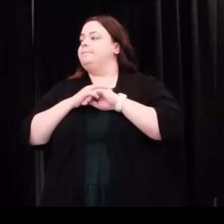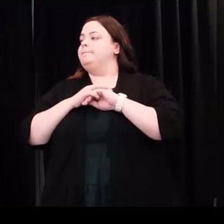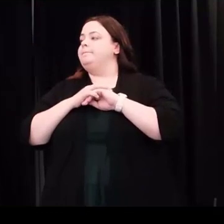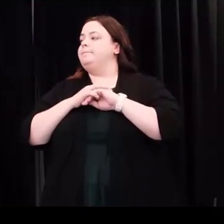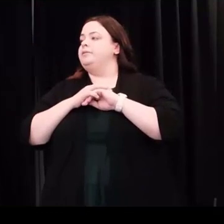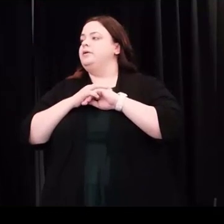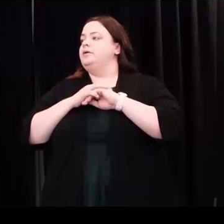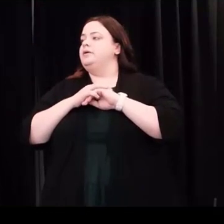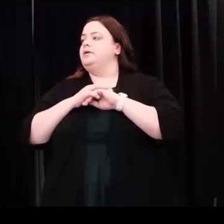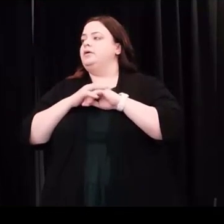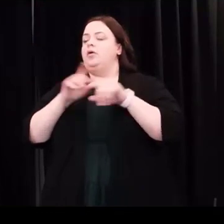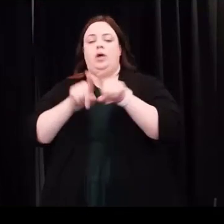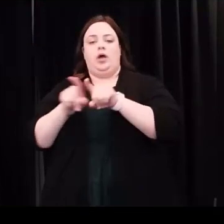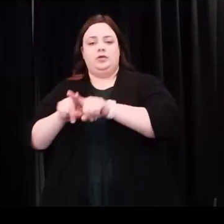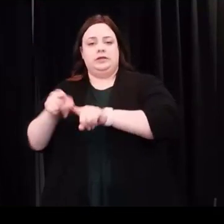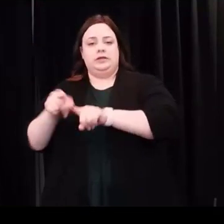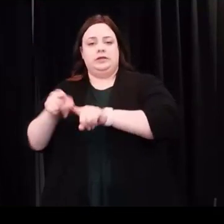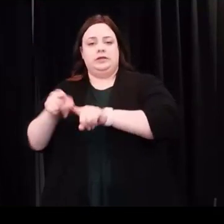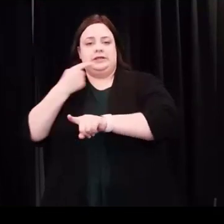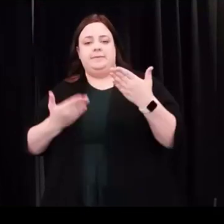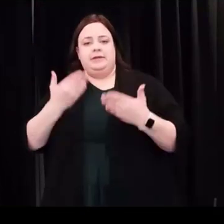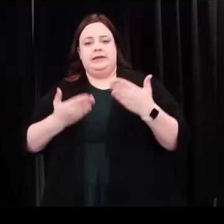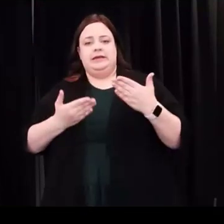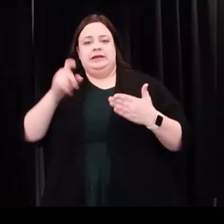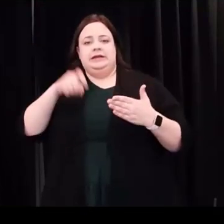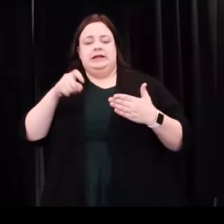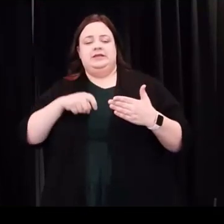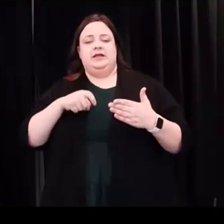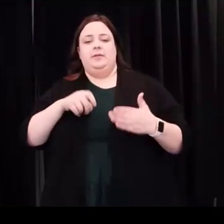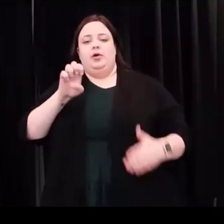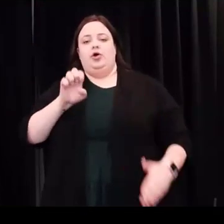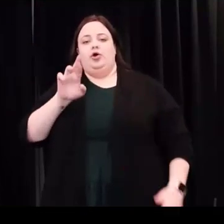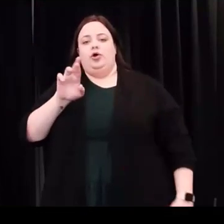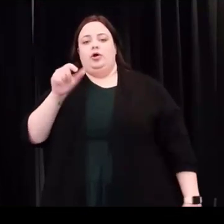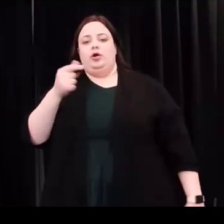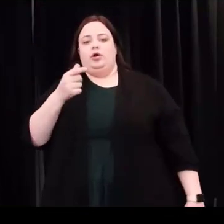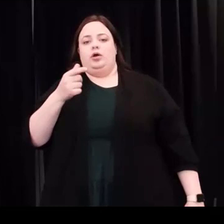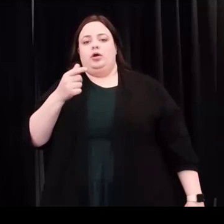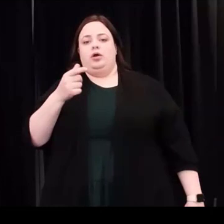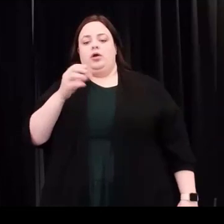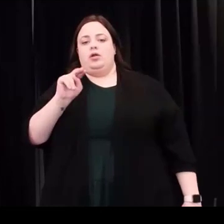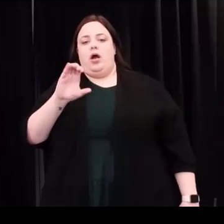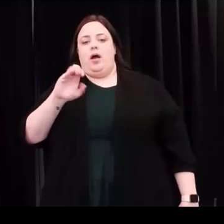We also said that she might need some ergonomic keyboards and mouse,